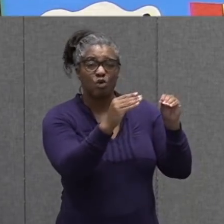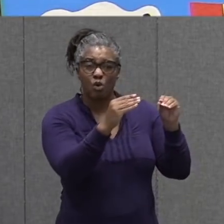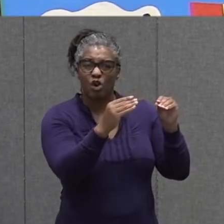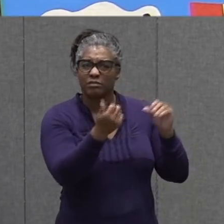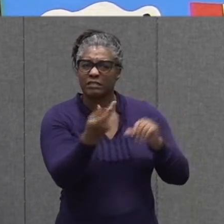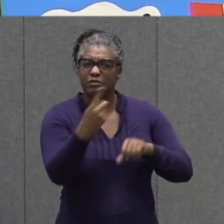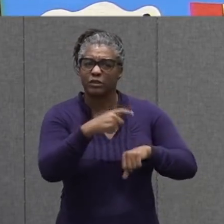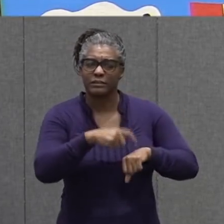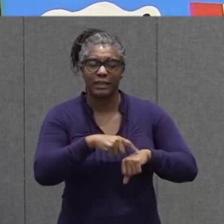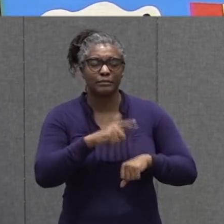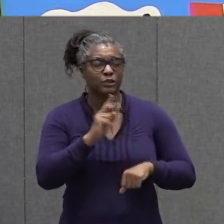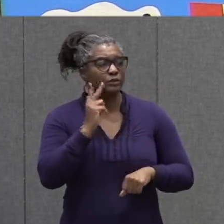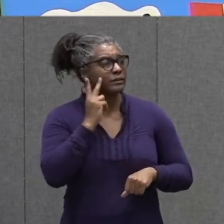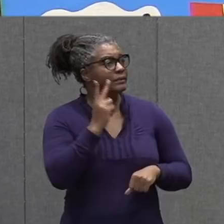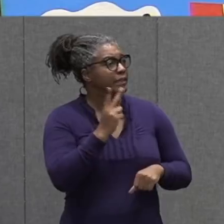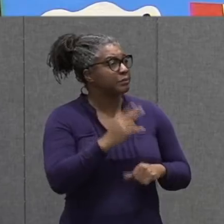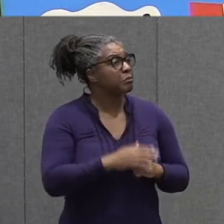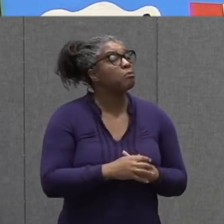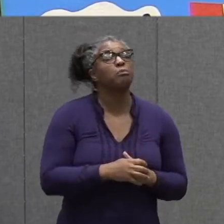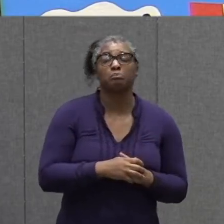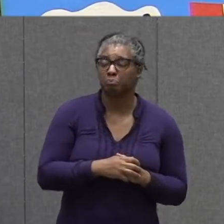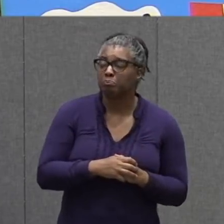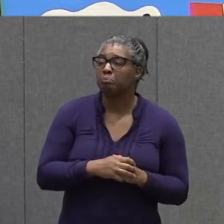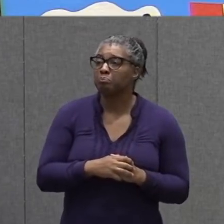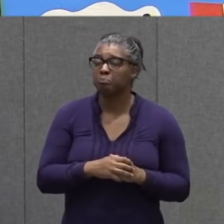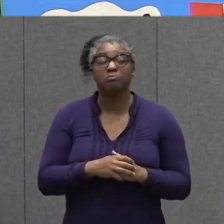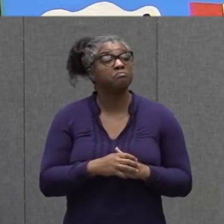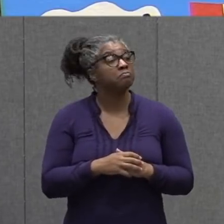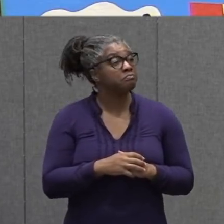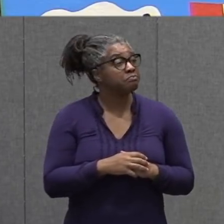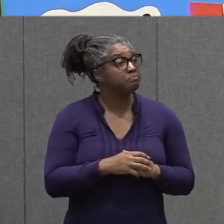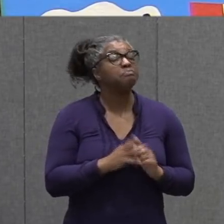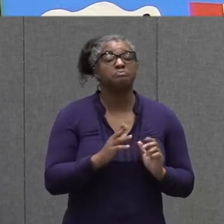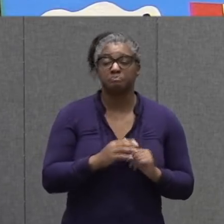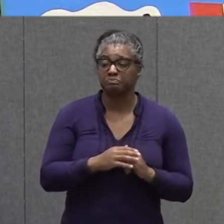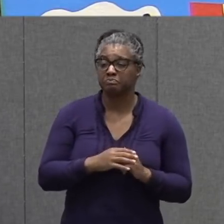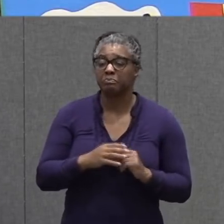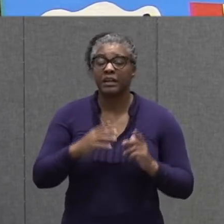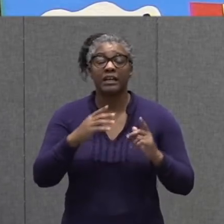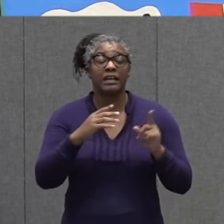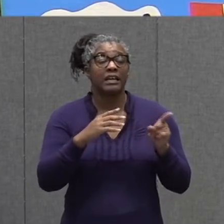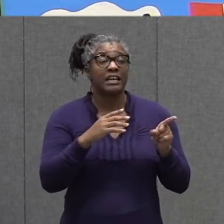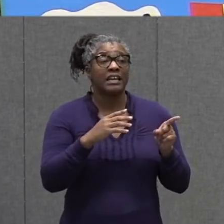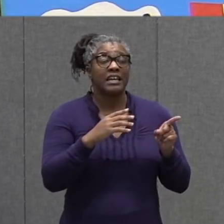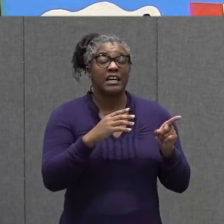that has a really cute cat in the window. That cat's gonna catch your attention